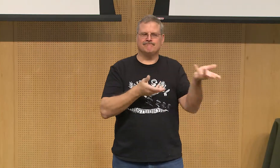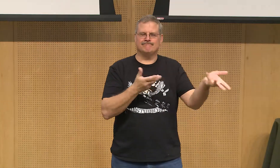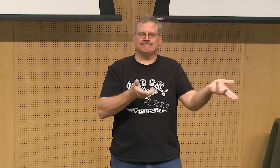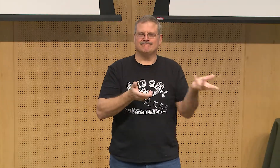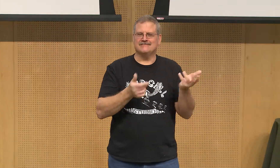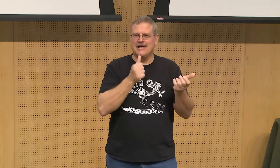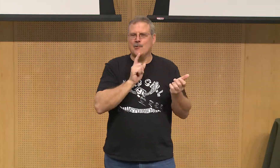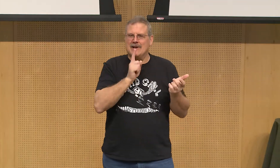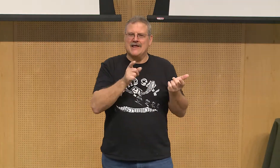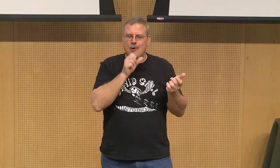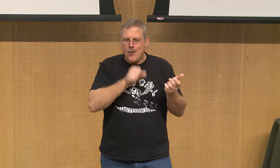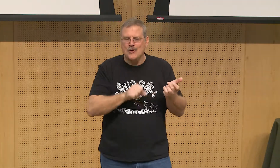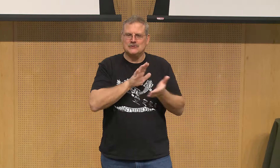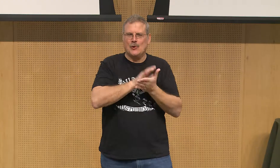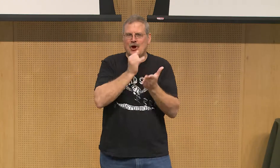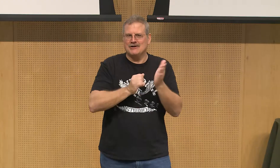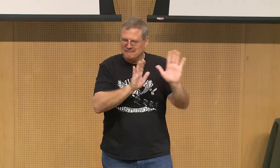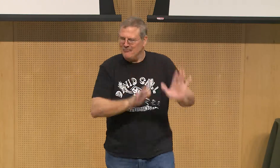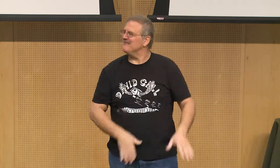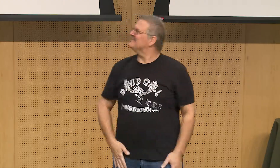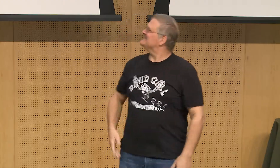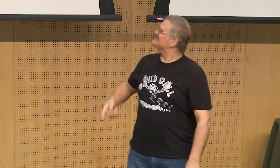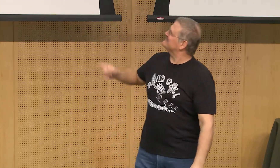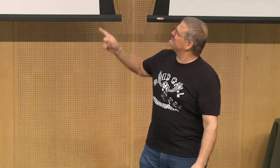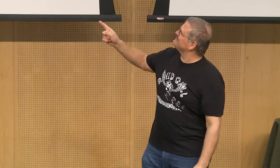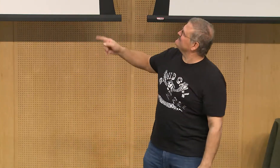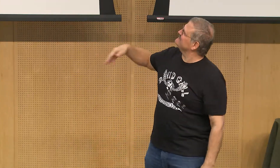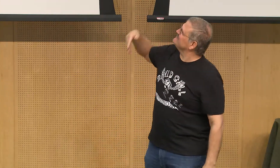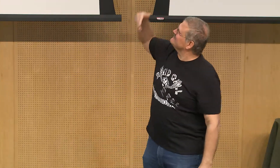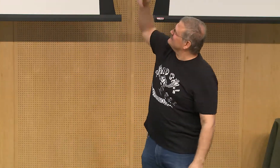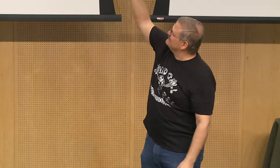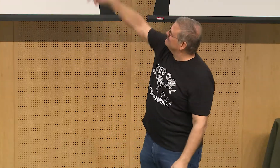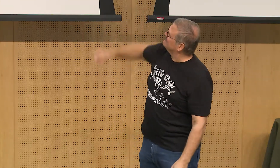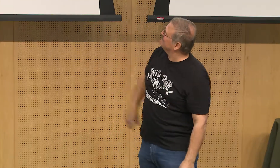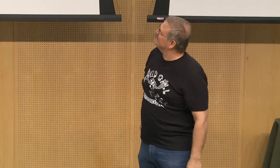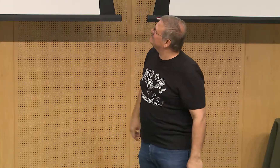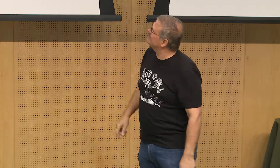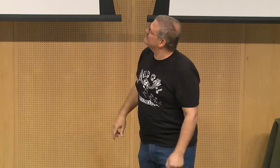to do computer graphics, but this linocut is really old-school.